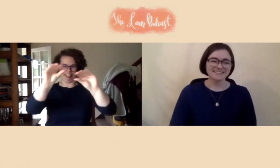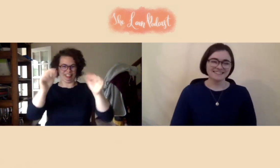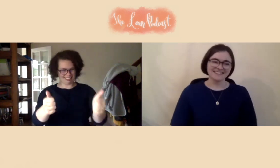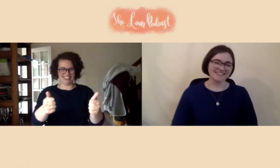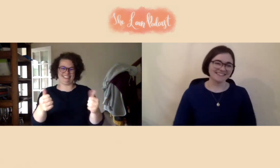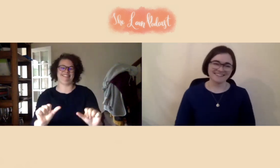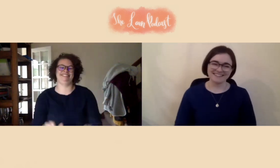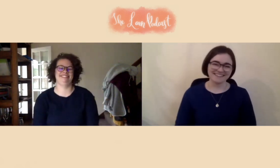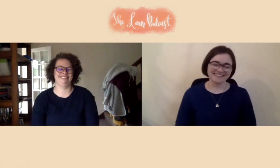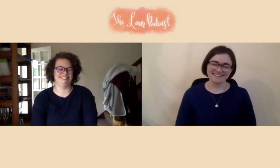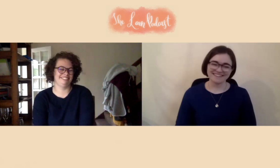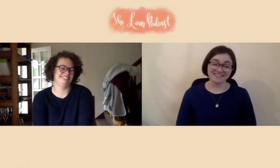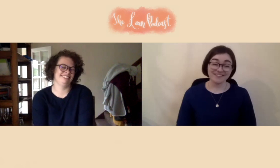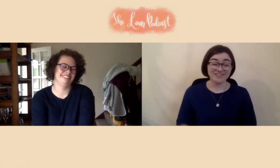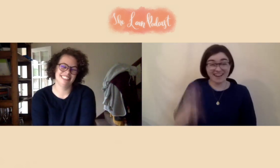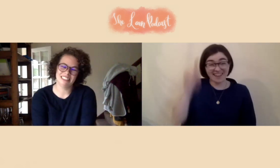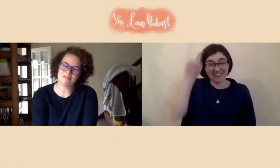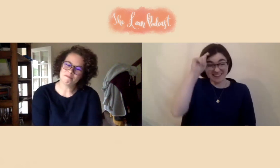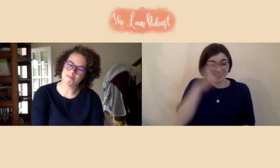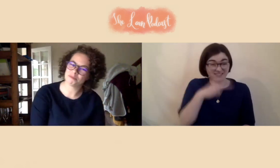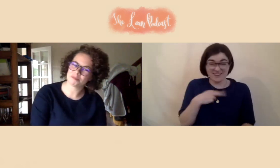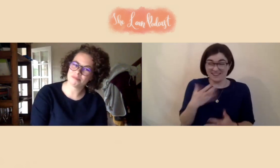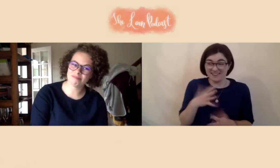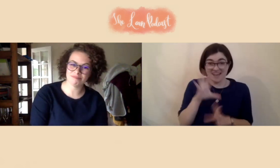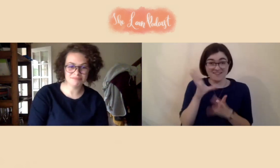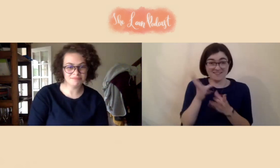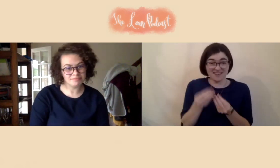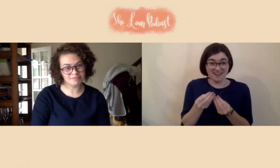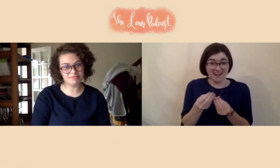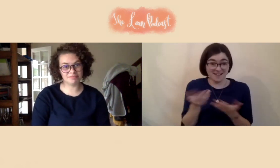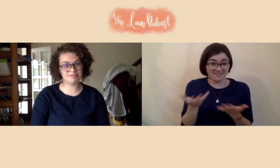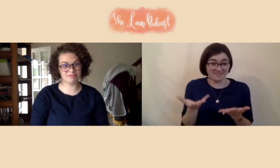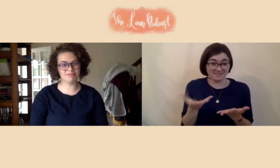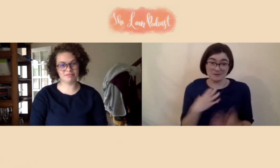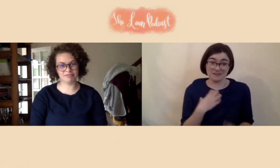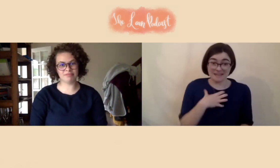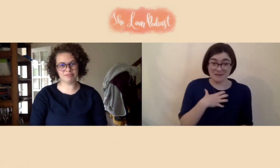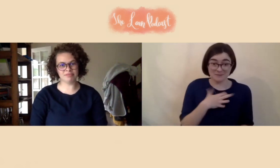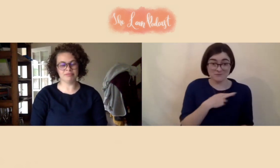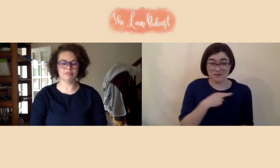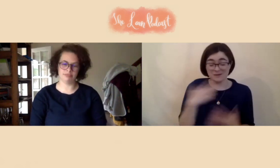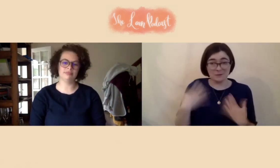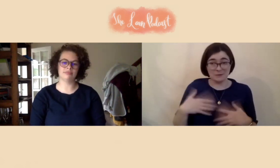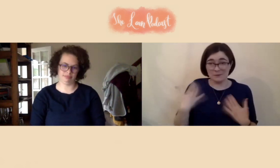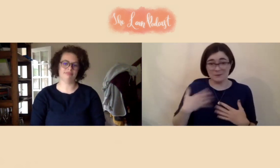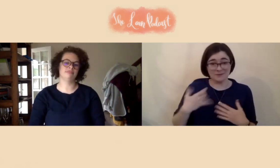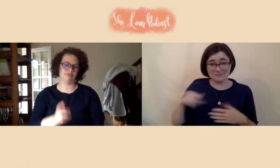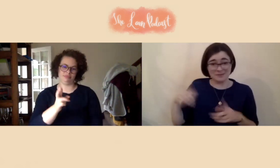That was a gas. Well, I think that's all I really have to say about adapting. It's been a journey. - It has. And it's still going.